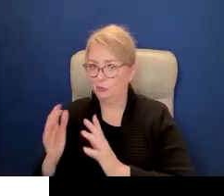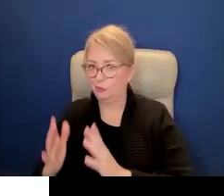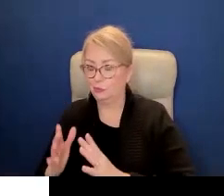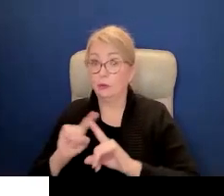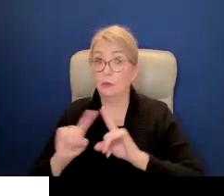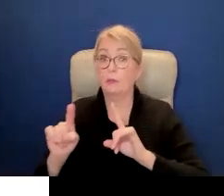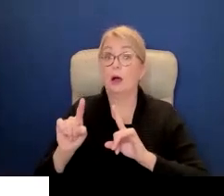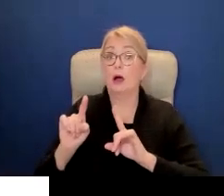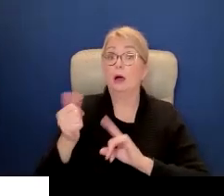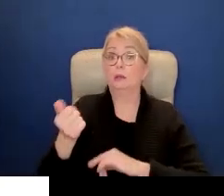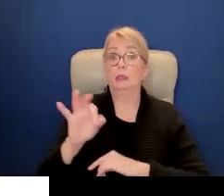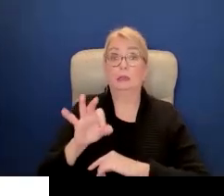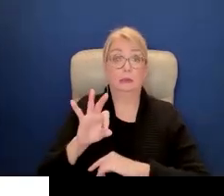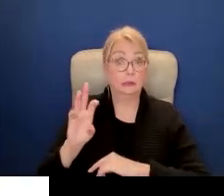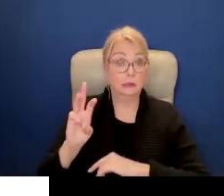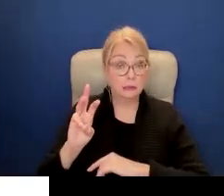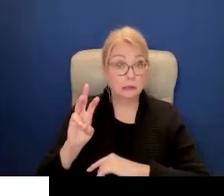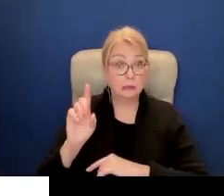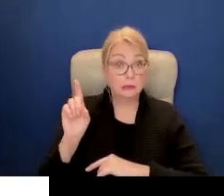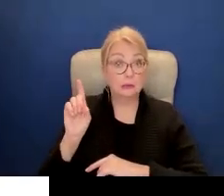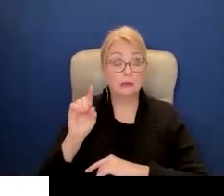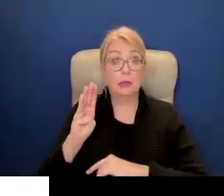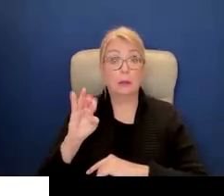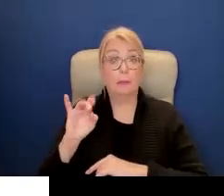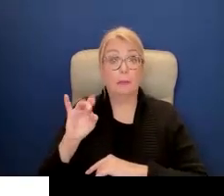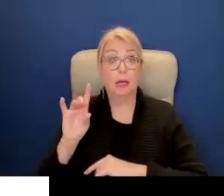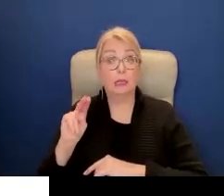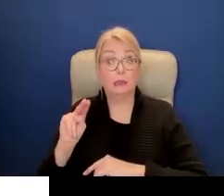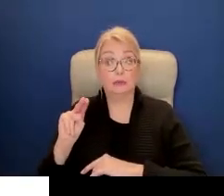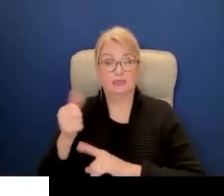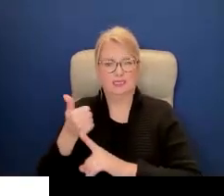President Biden, back then, when he was a senator, he passed a bill. It went through